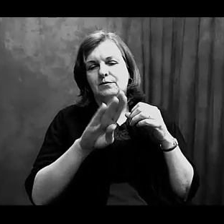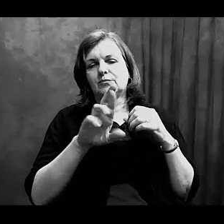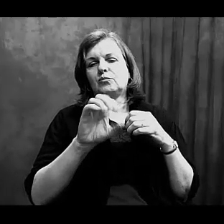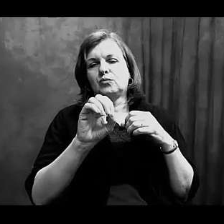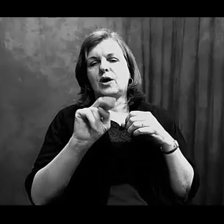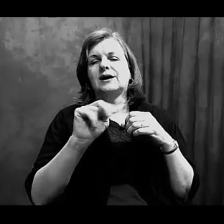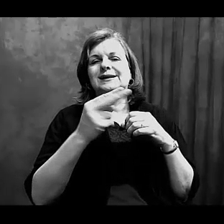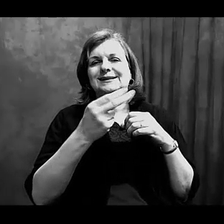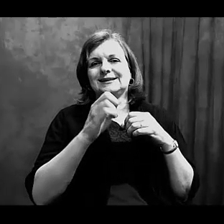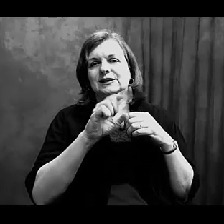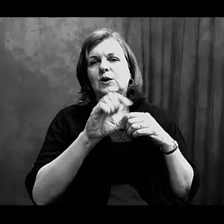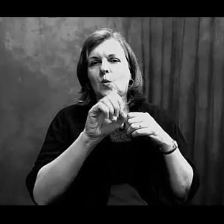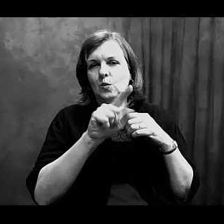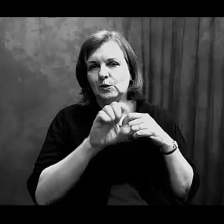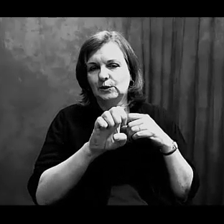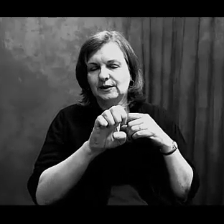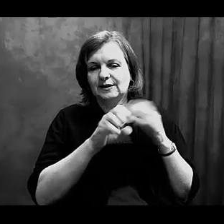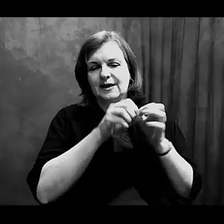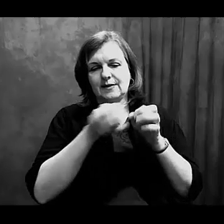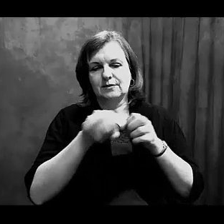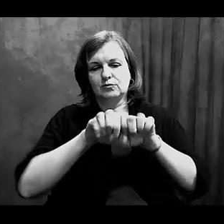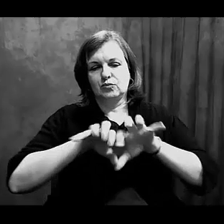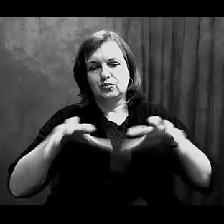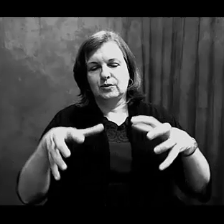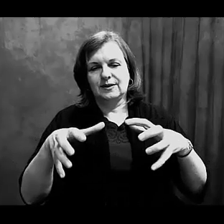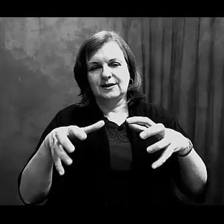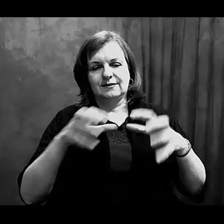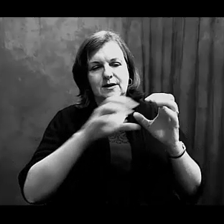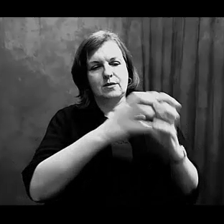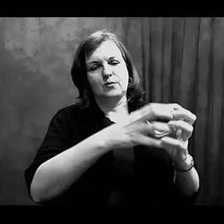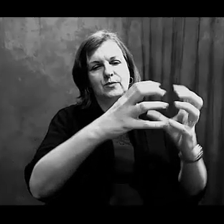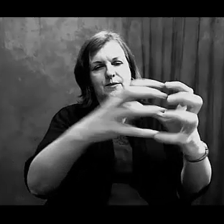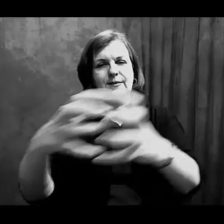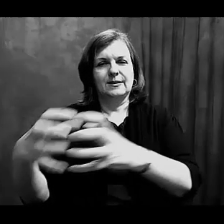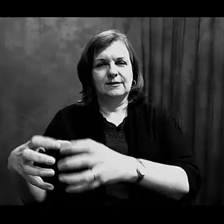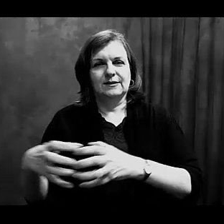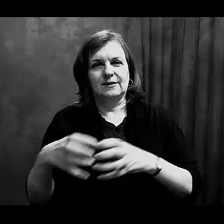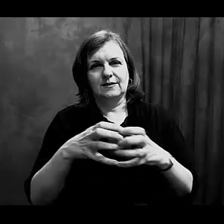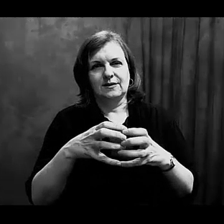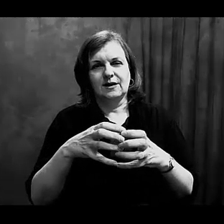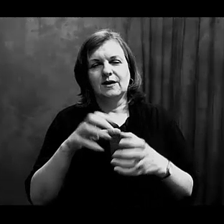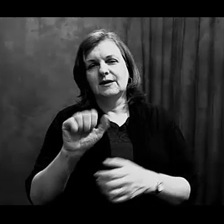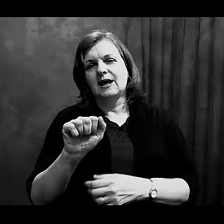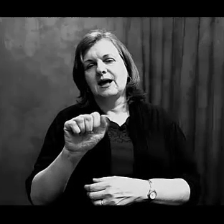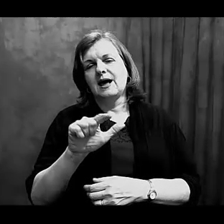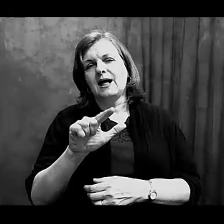and we're looking at exchanging across those